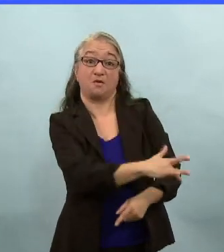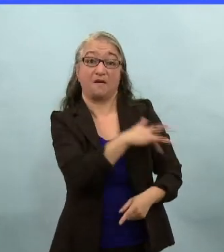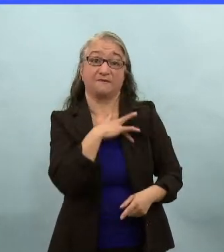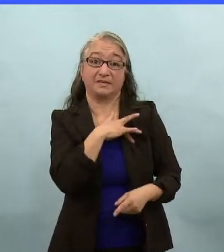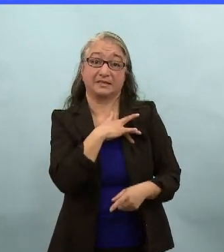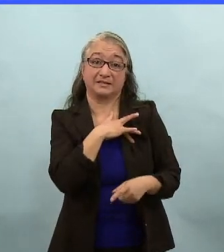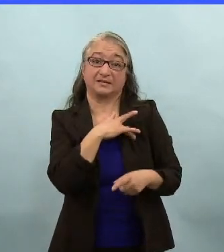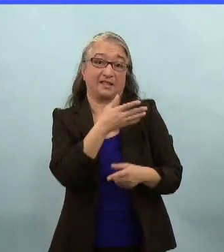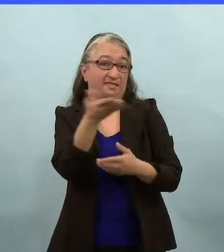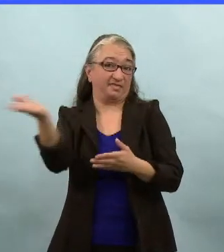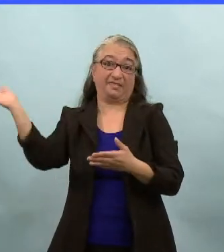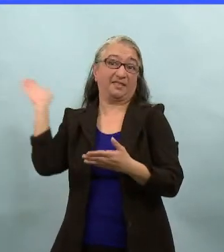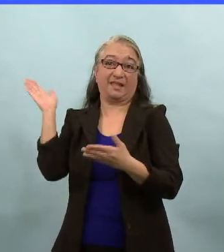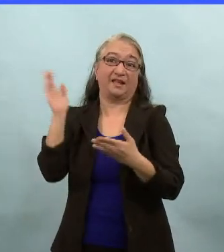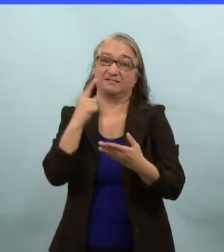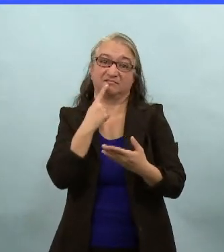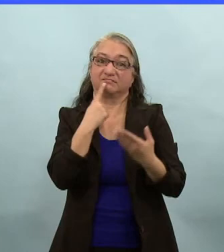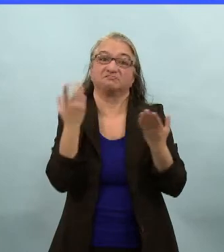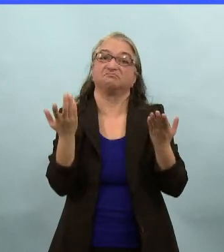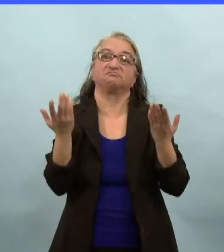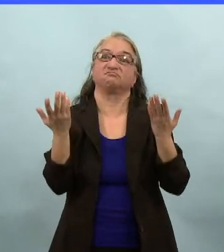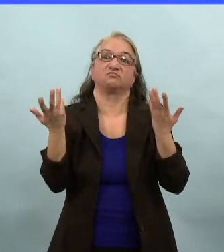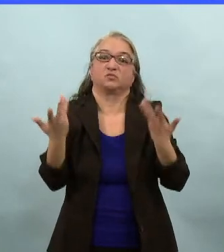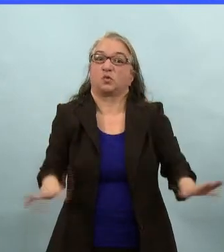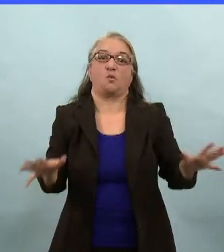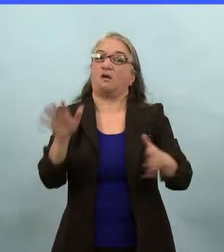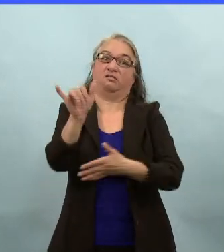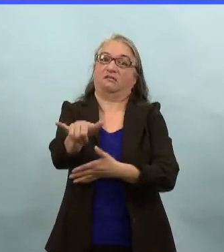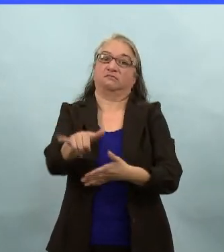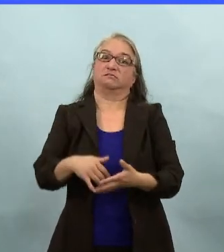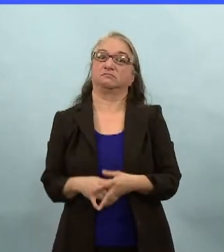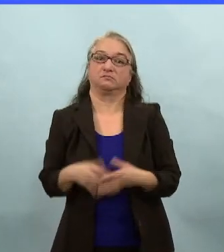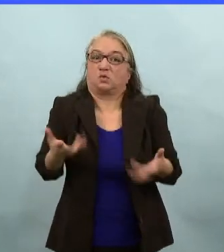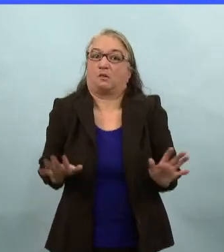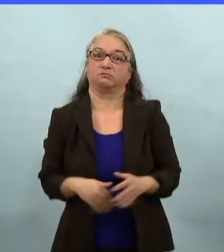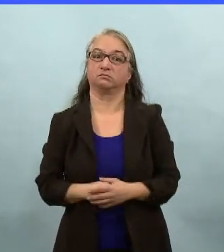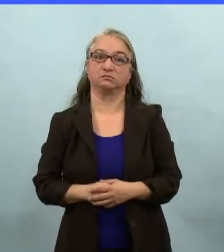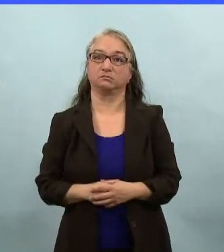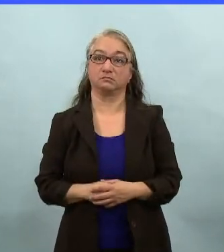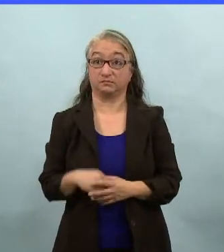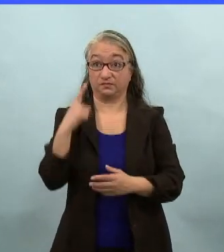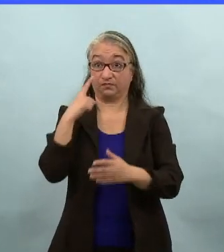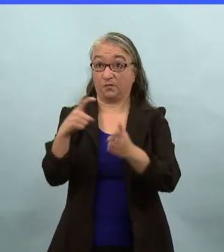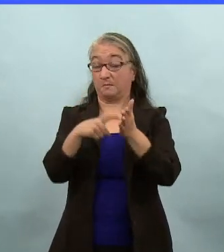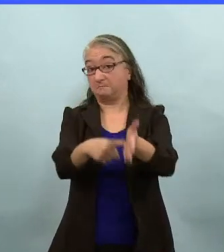want to go uh with respect to that um in terms of making mandatory vaccinations i don't know how you